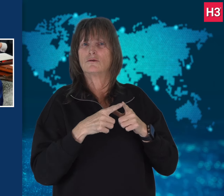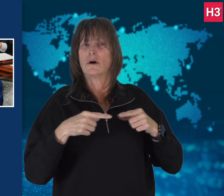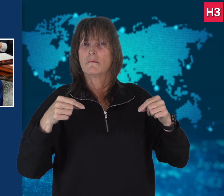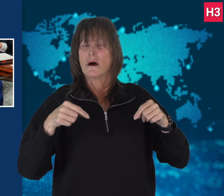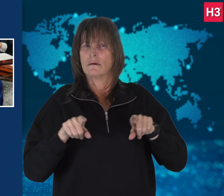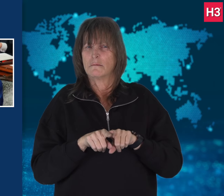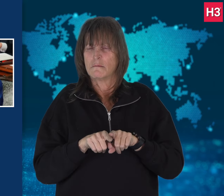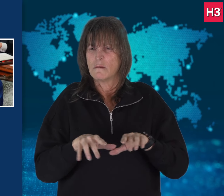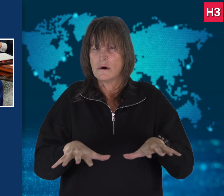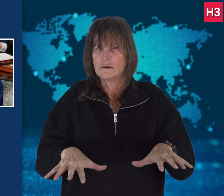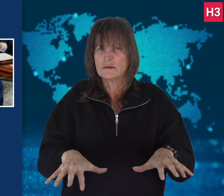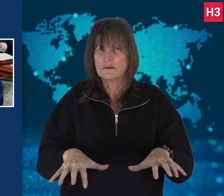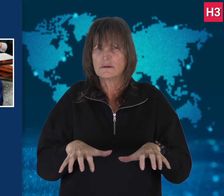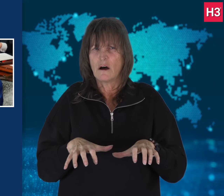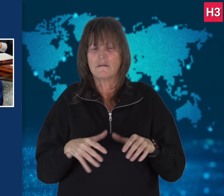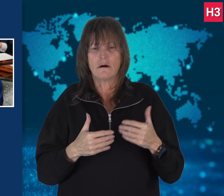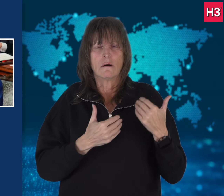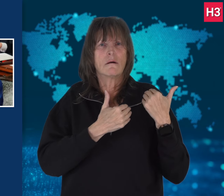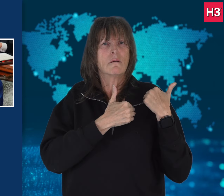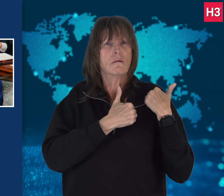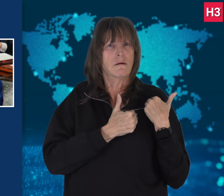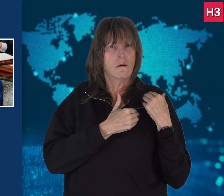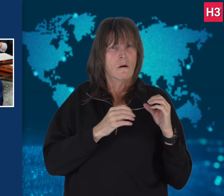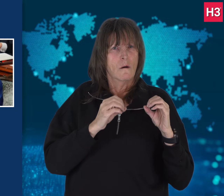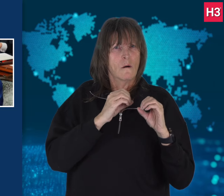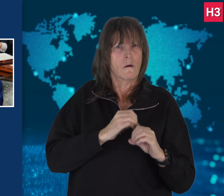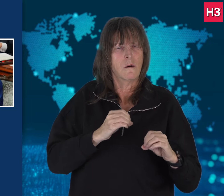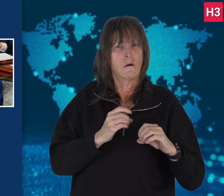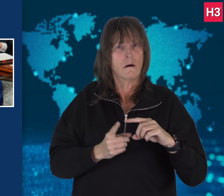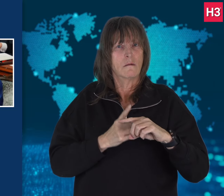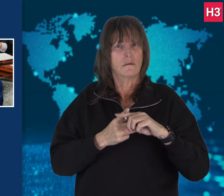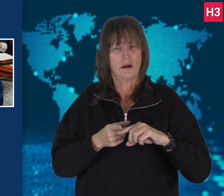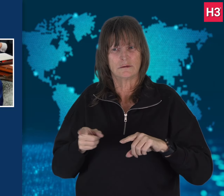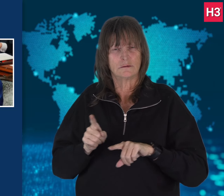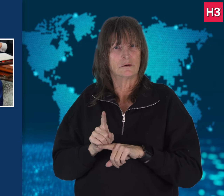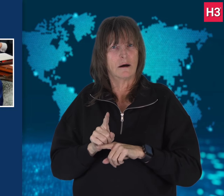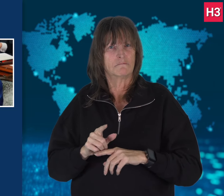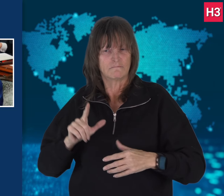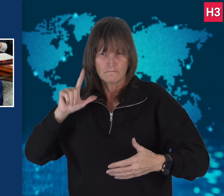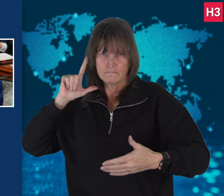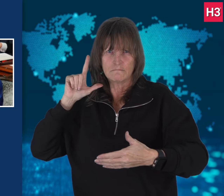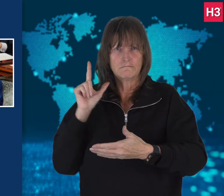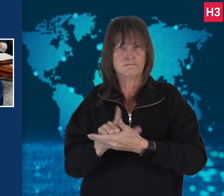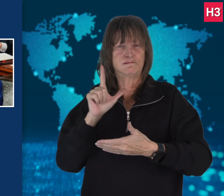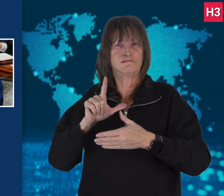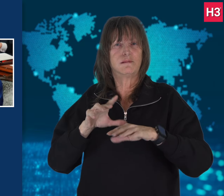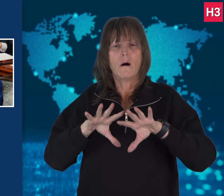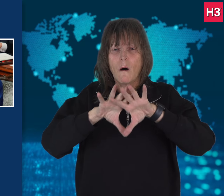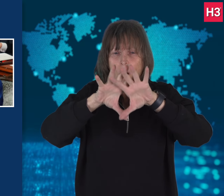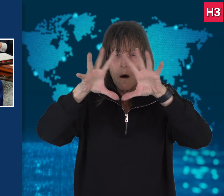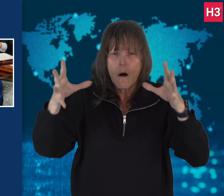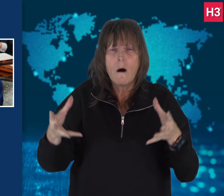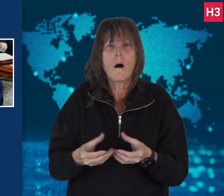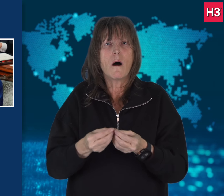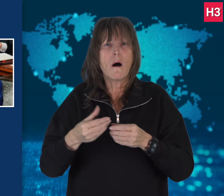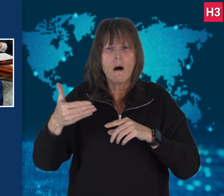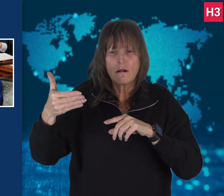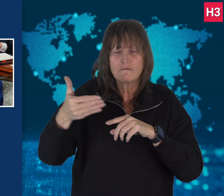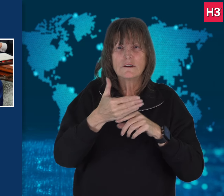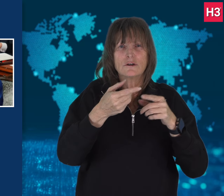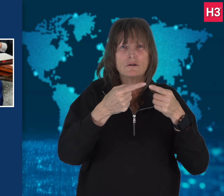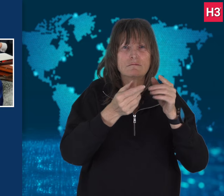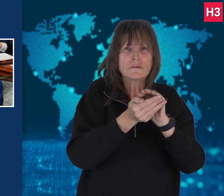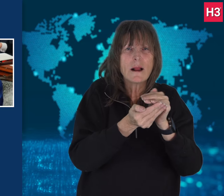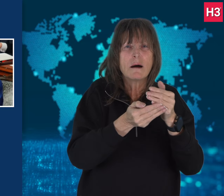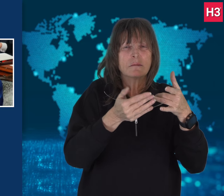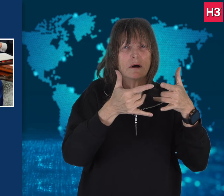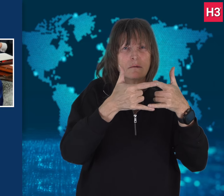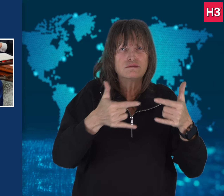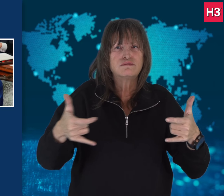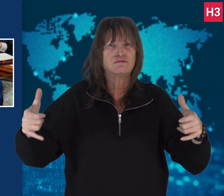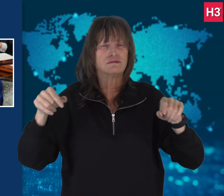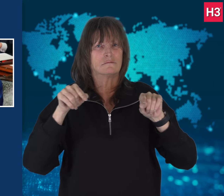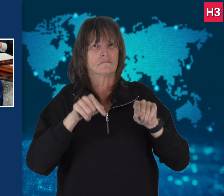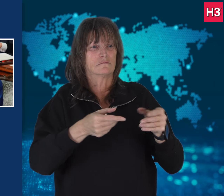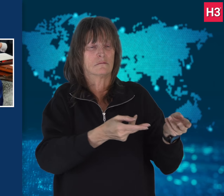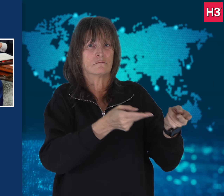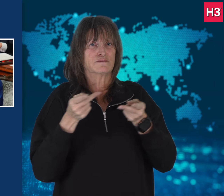from the country. The ban caused serious damage to Japan’s seafood